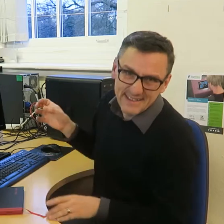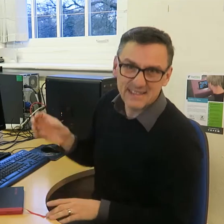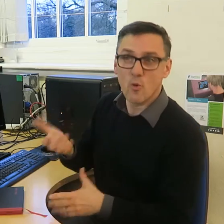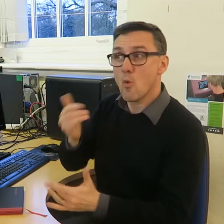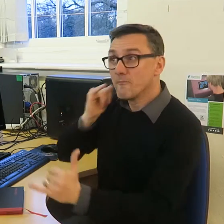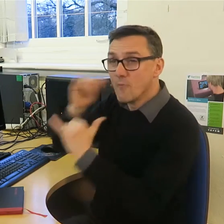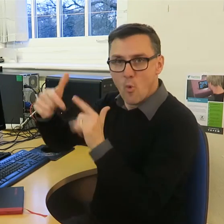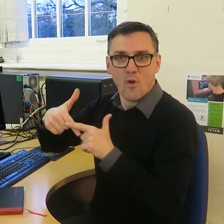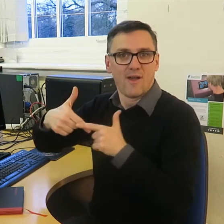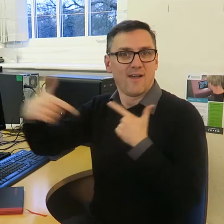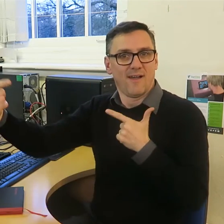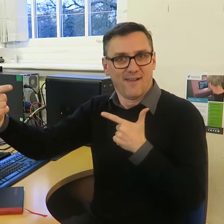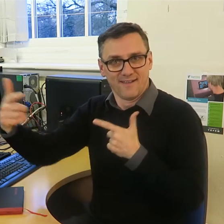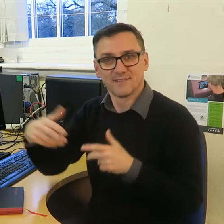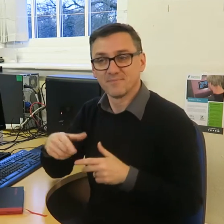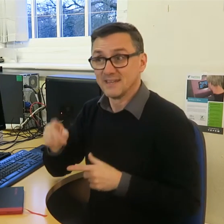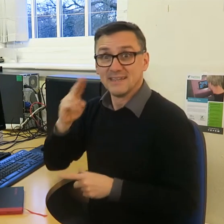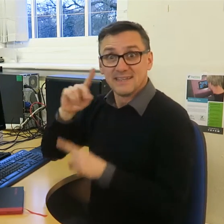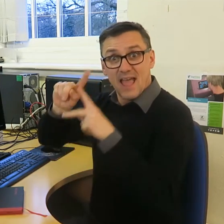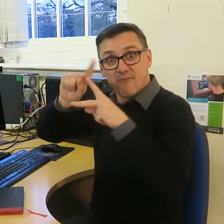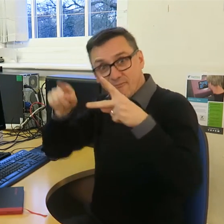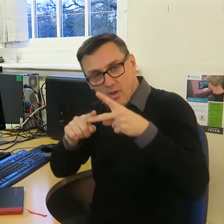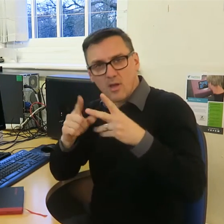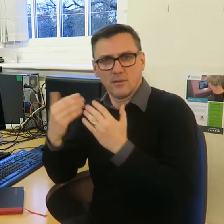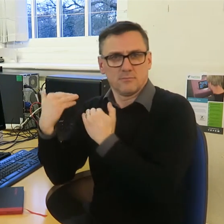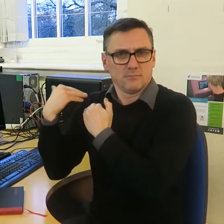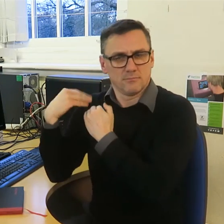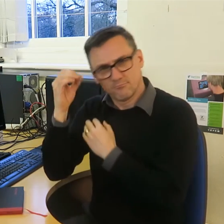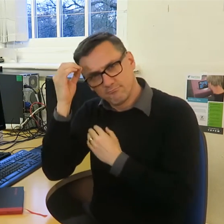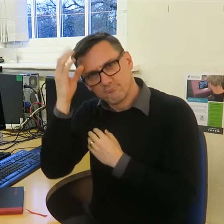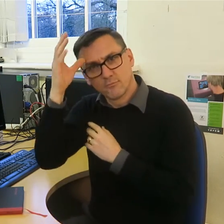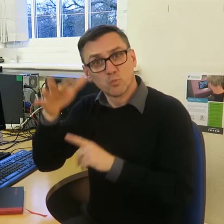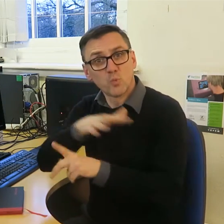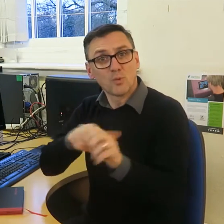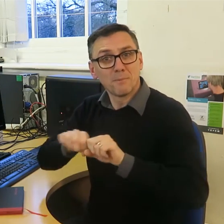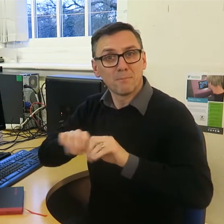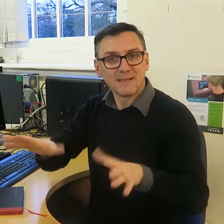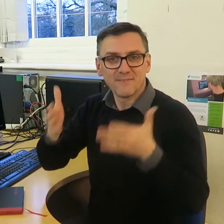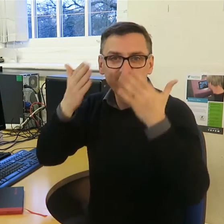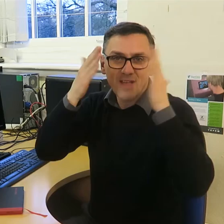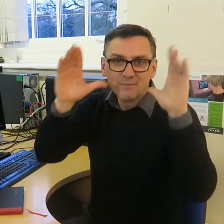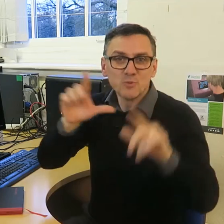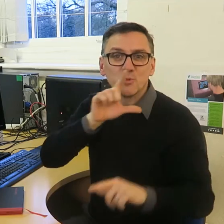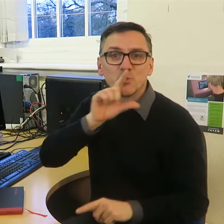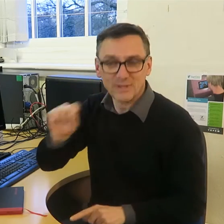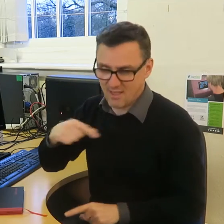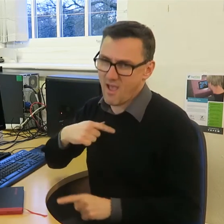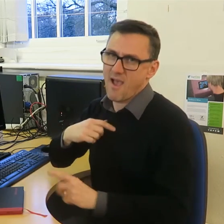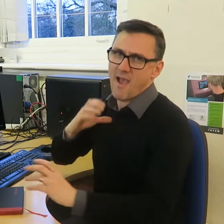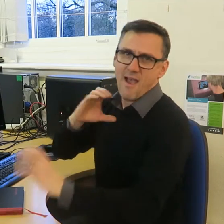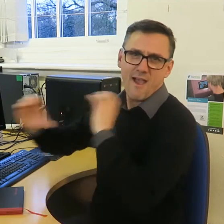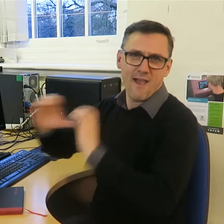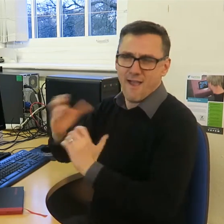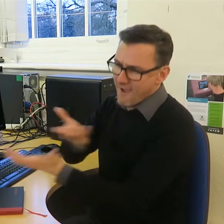In the position below our head of marketing we have a Deaf person who is responsible for our Social Media, such as Facebook and Twitter and it is always great talking to them.